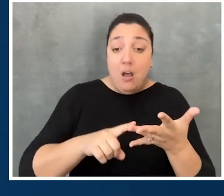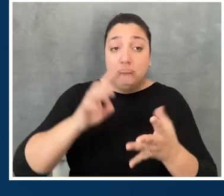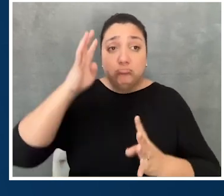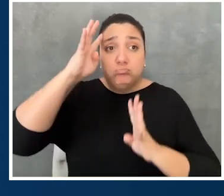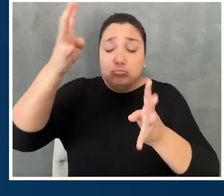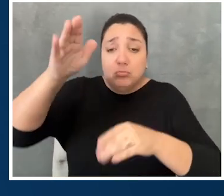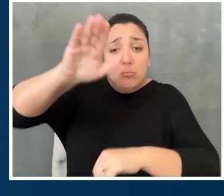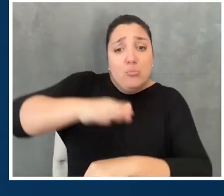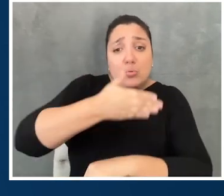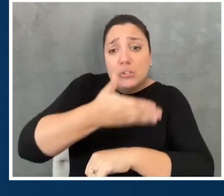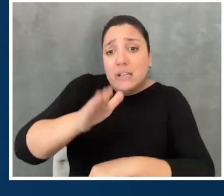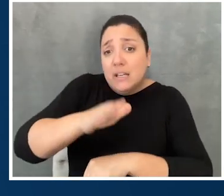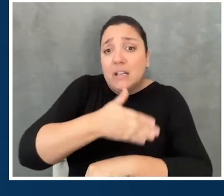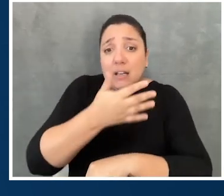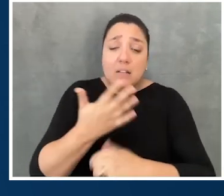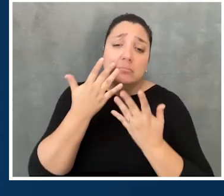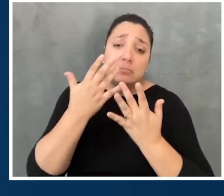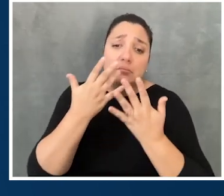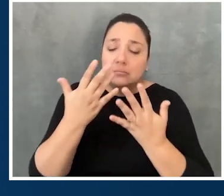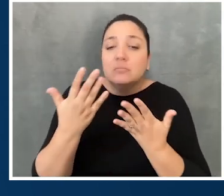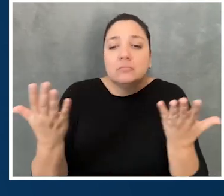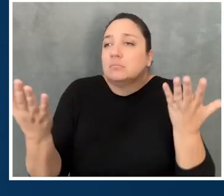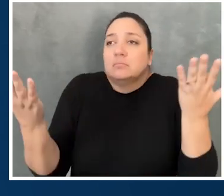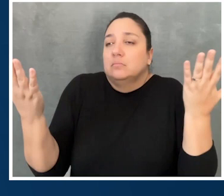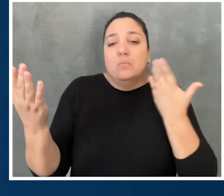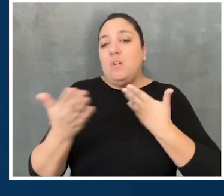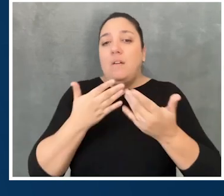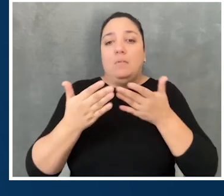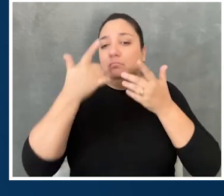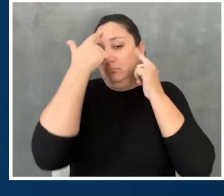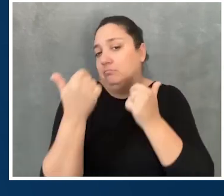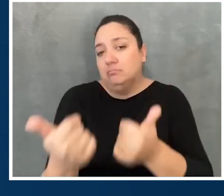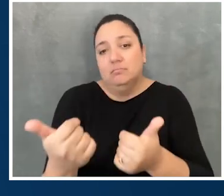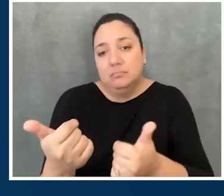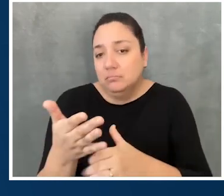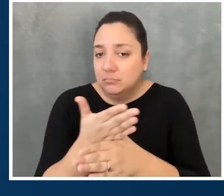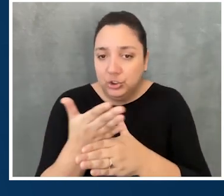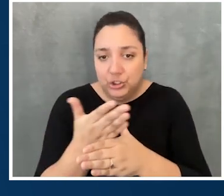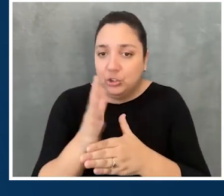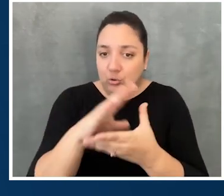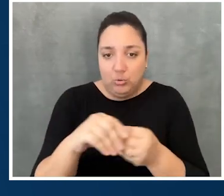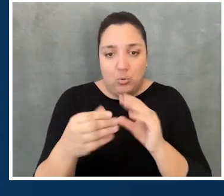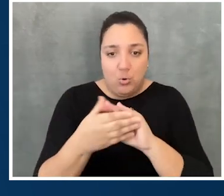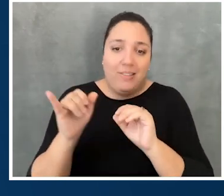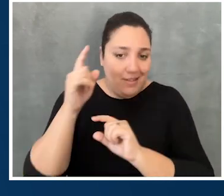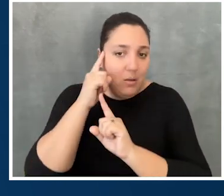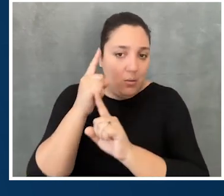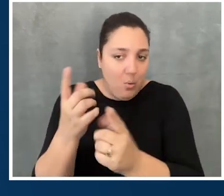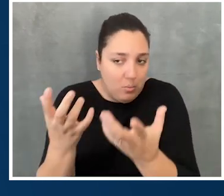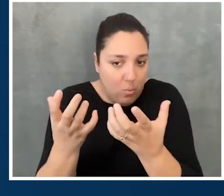However a person would like to share their story is what we're looking for.